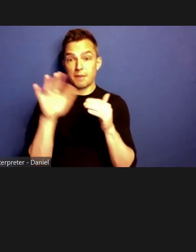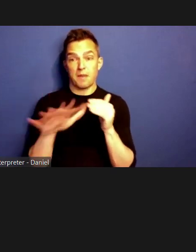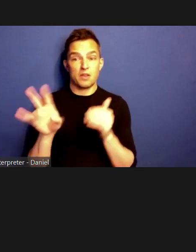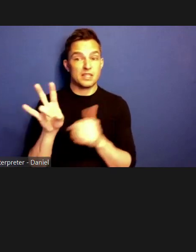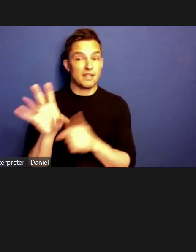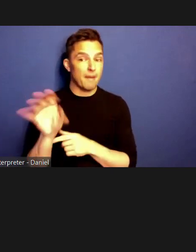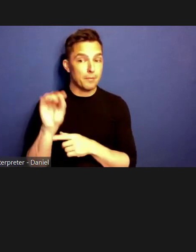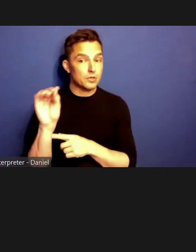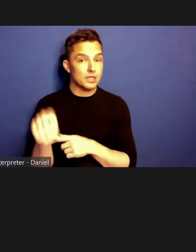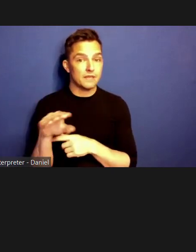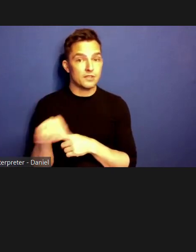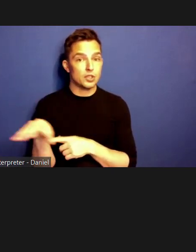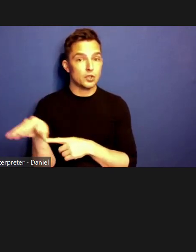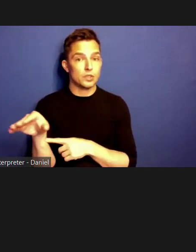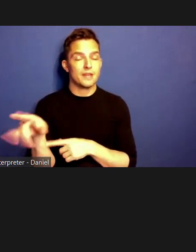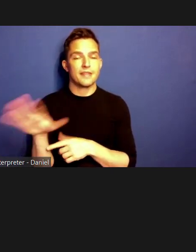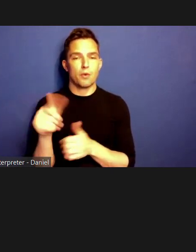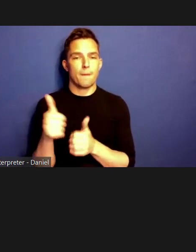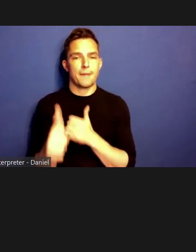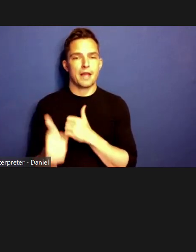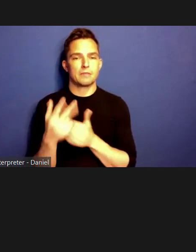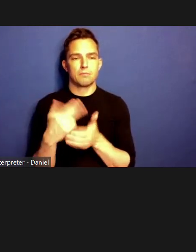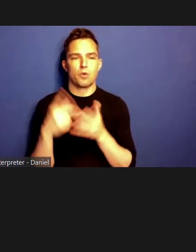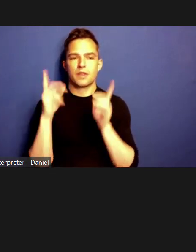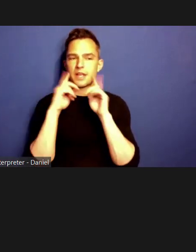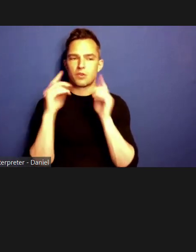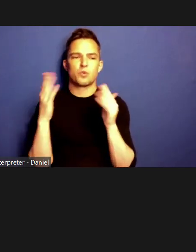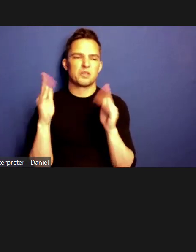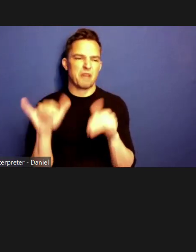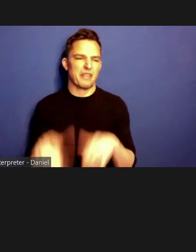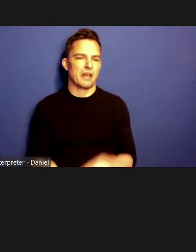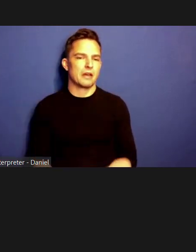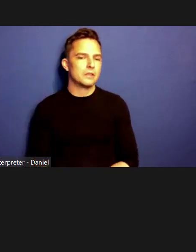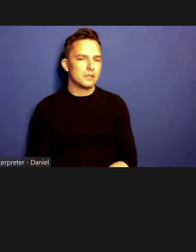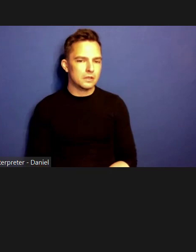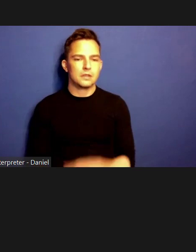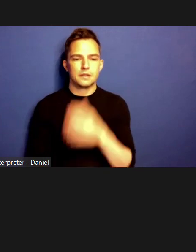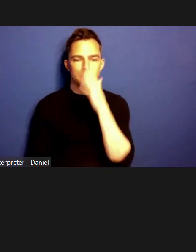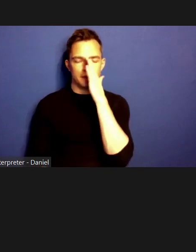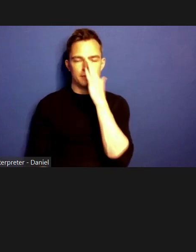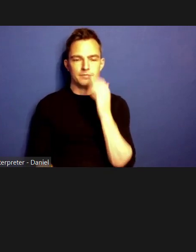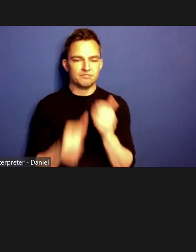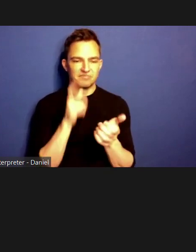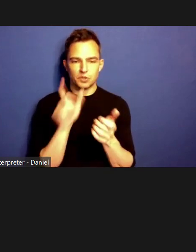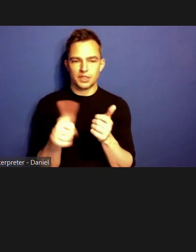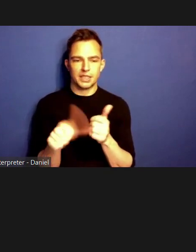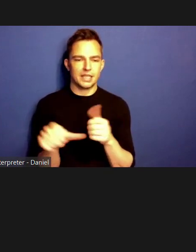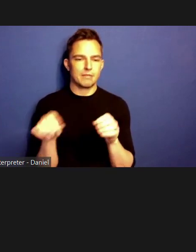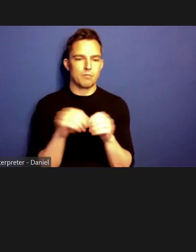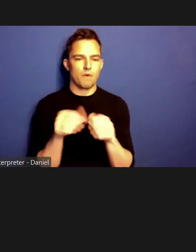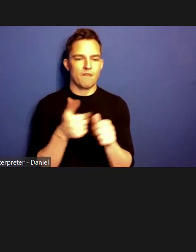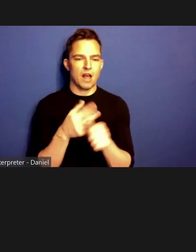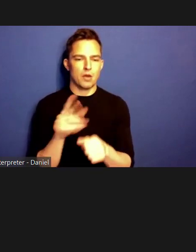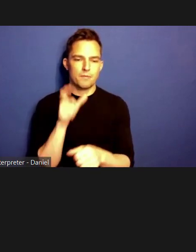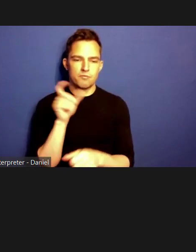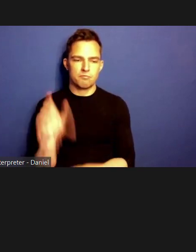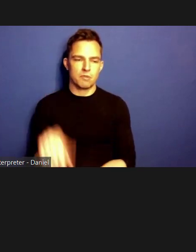75% of children will pass on both ears and will not need any further follow-up.